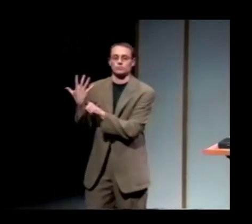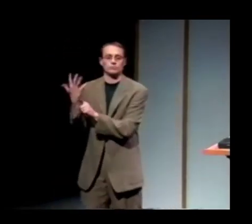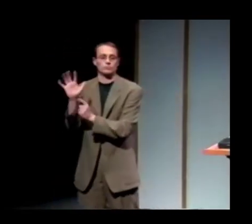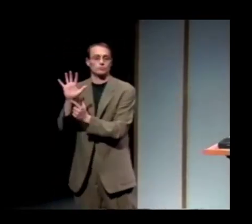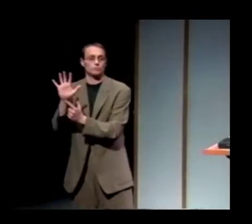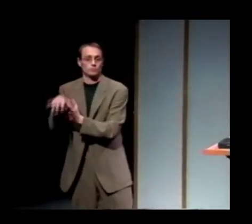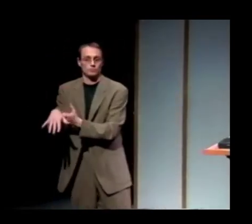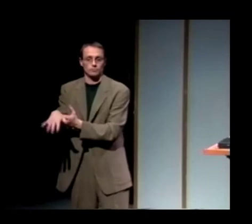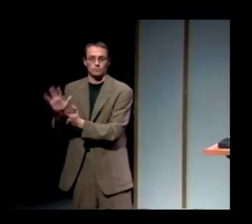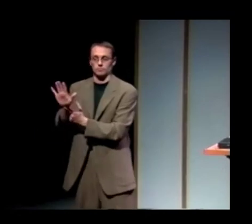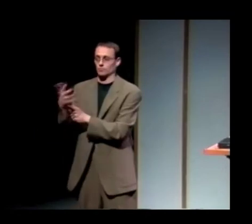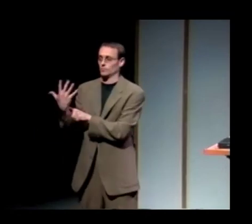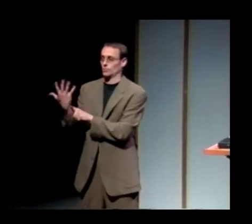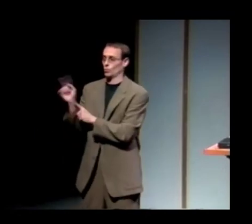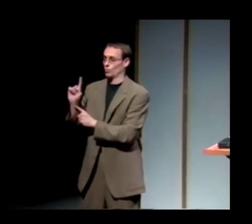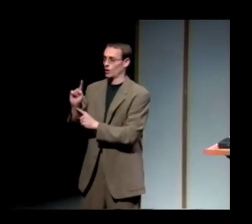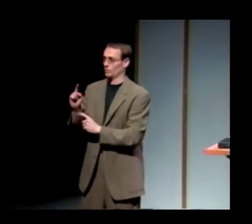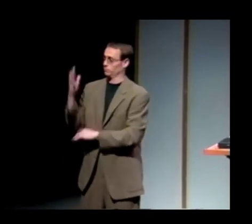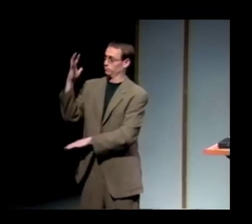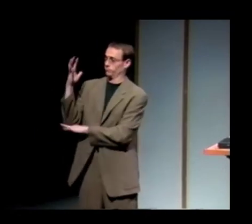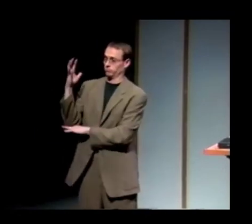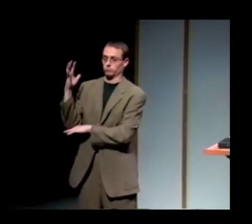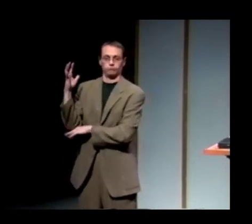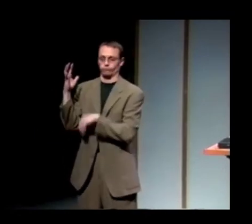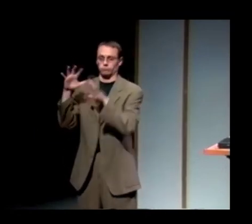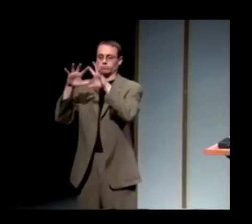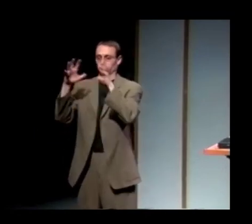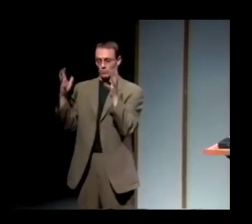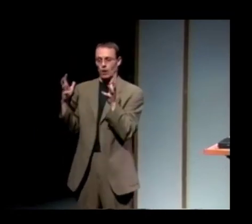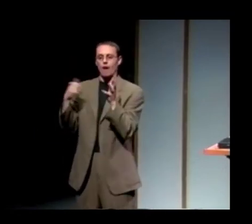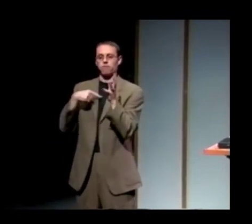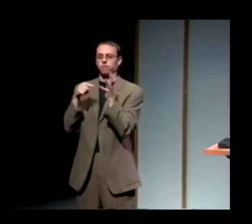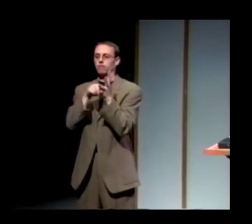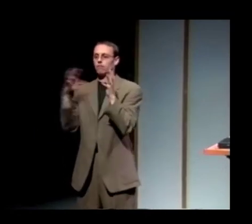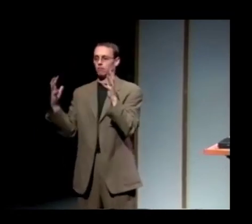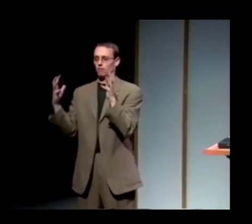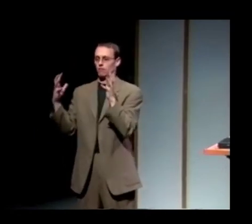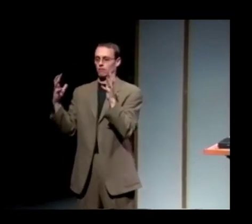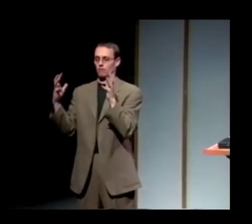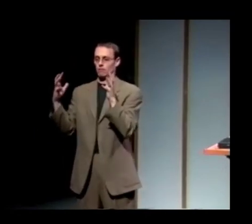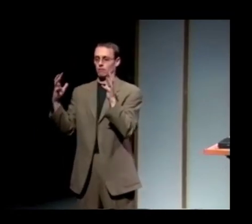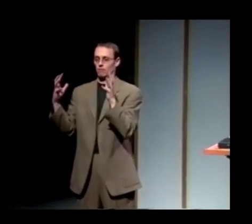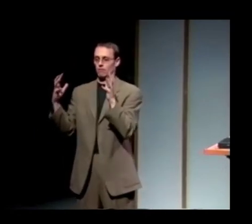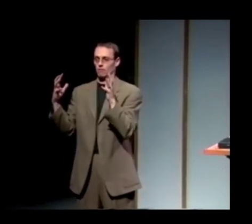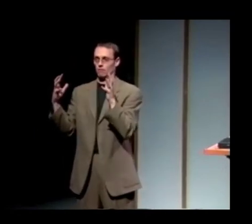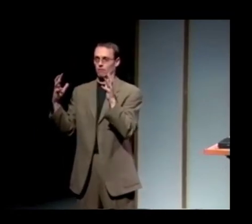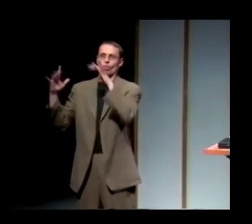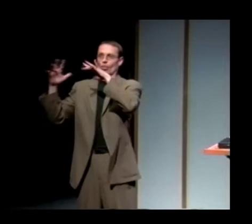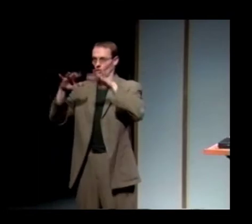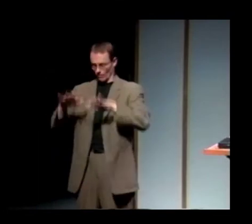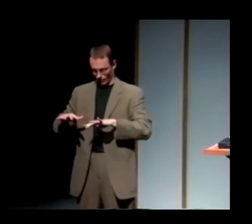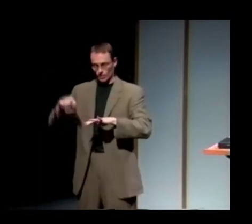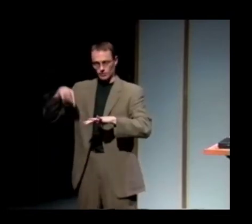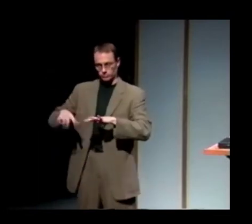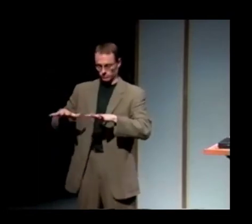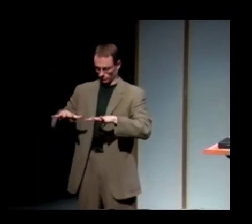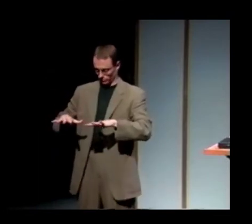AND THEN WE HAVE PALM ORIENTATION. IF MY PALM IS FACING TO MY RIGHT OR TO MY LEFT, DOWN OR UP.